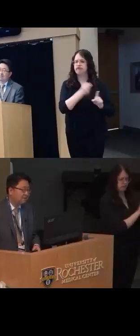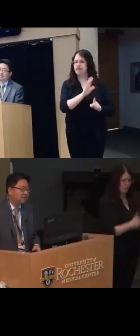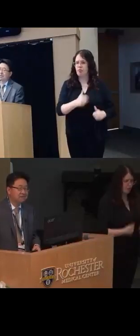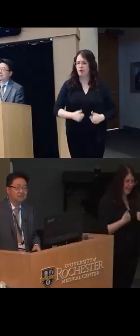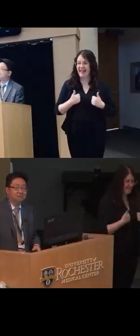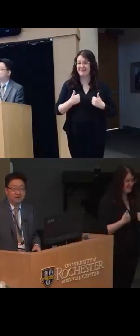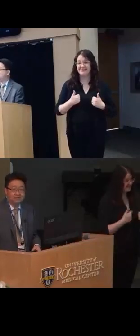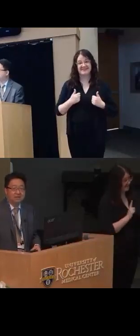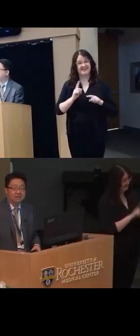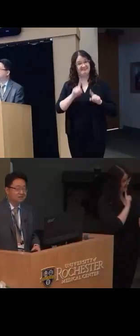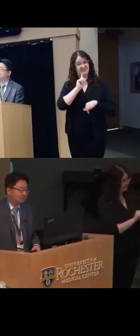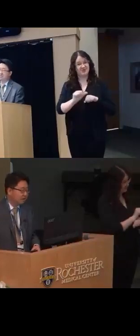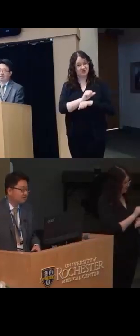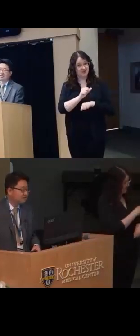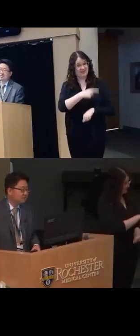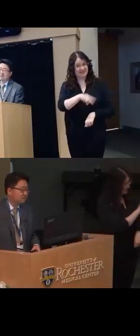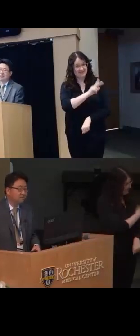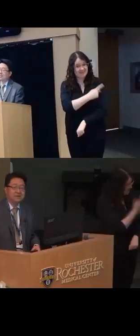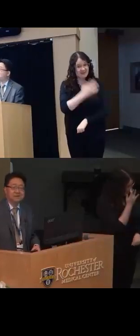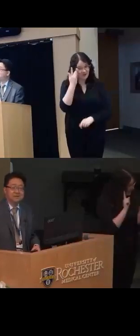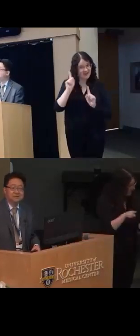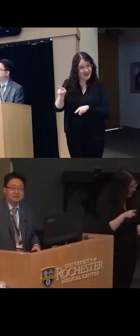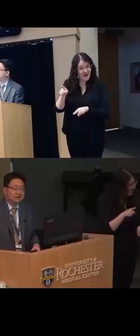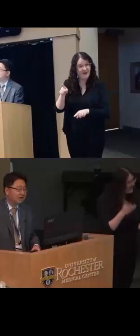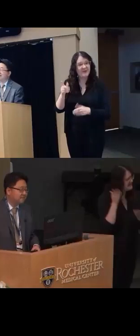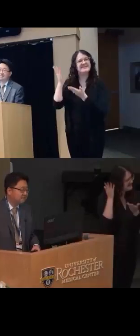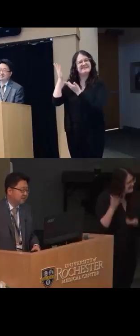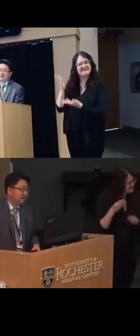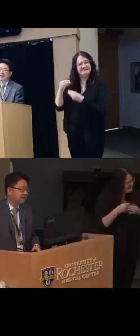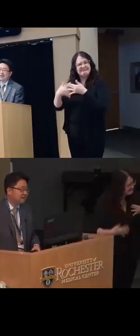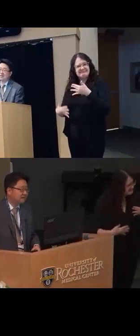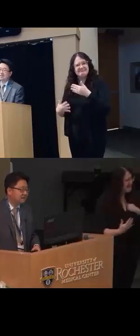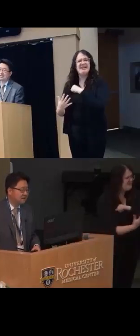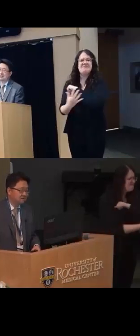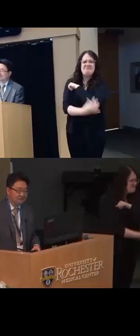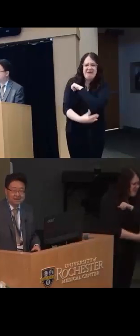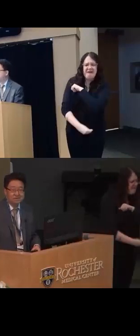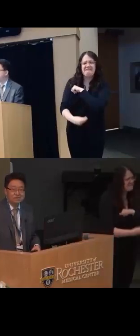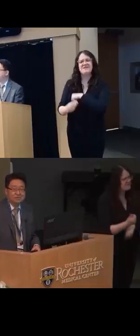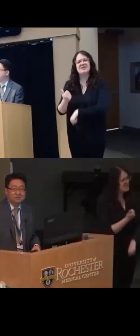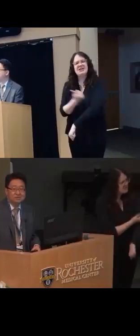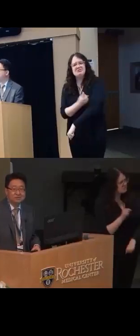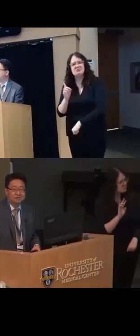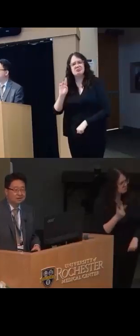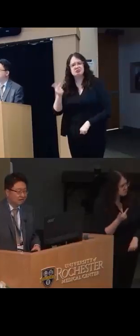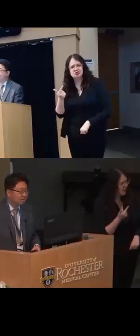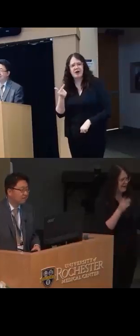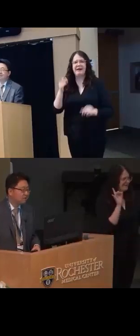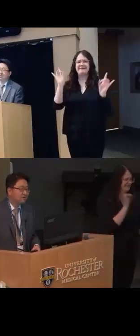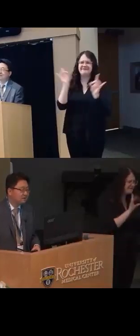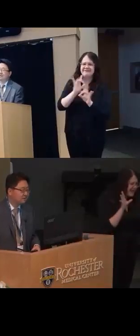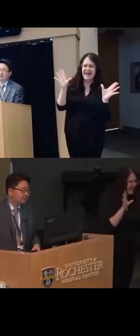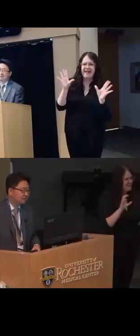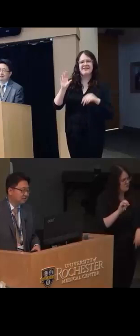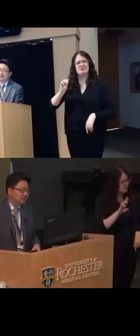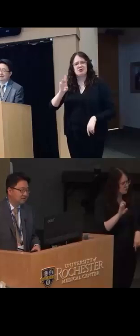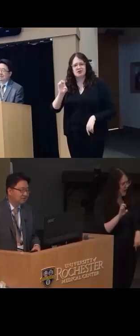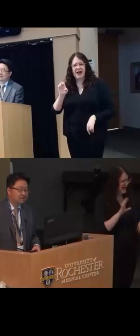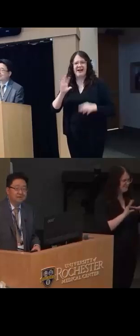come because of poverty drugs homelessness crimes violence relationship issues unemployment you know